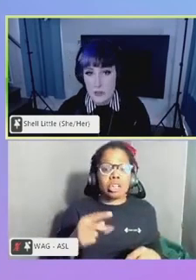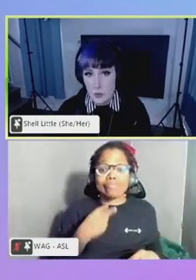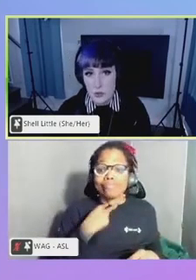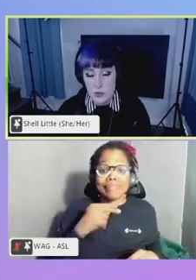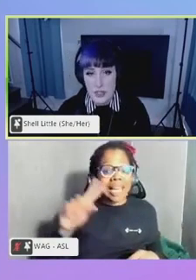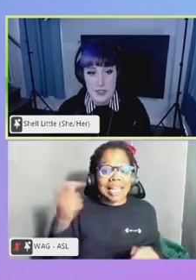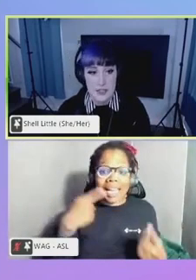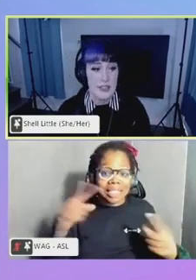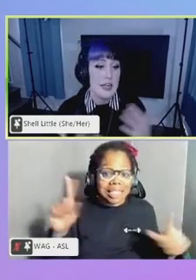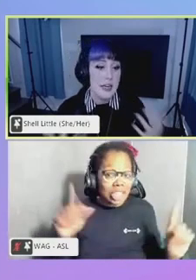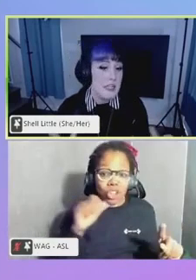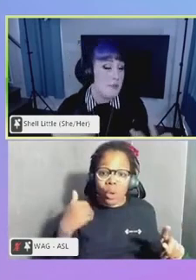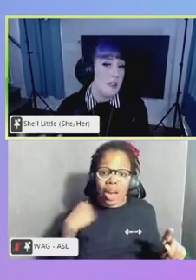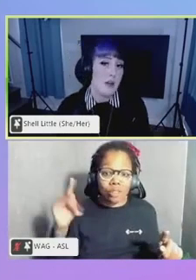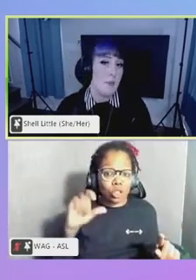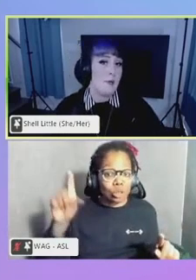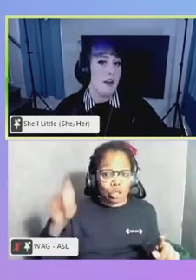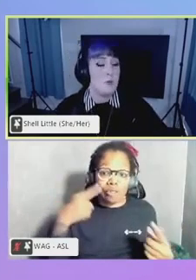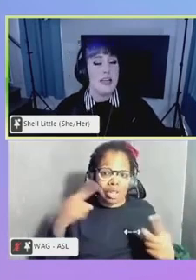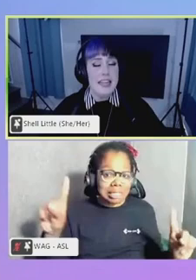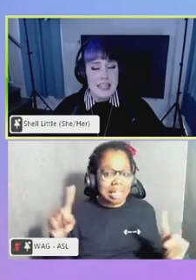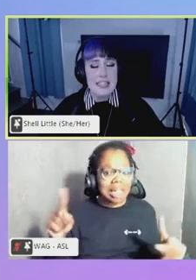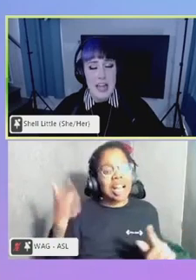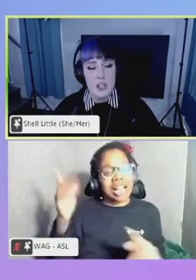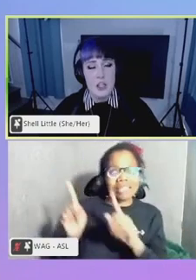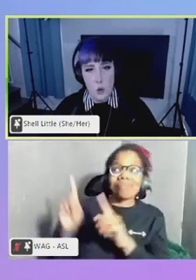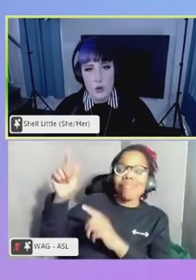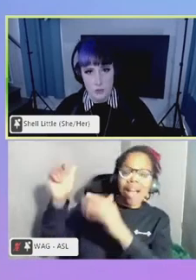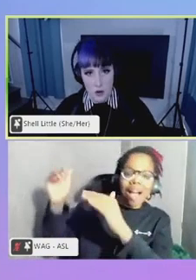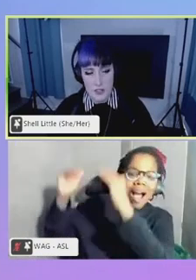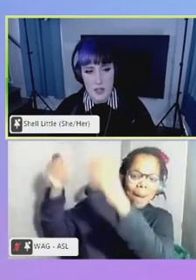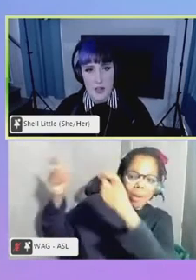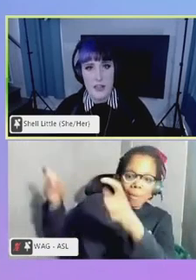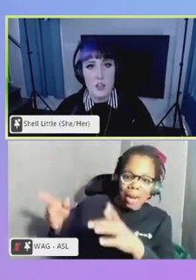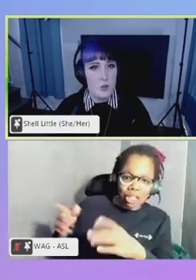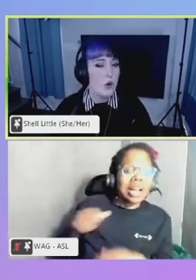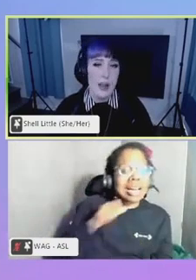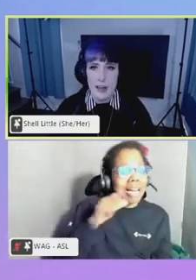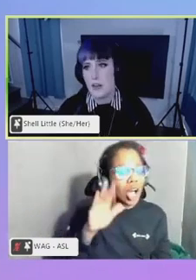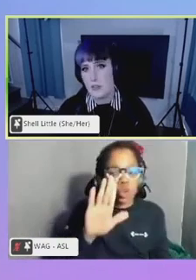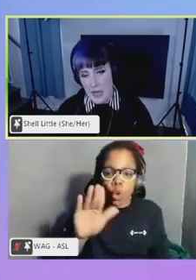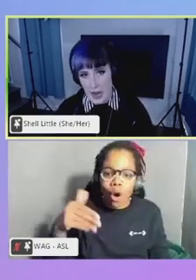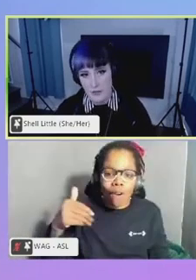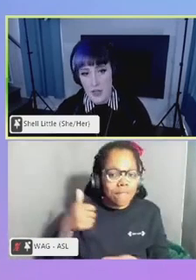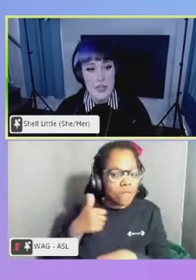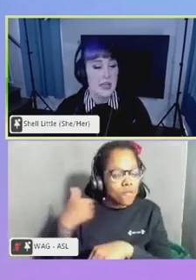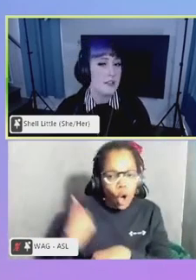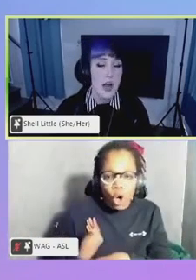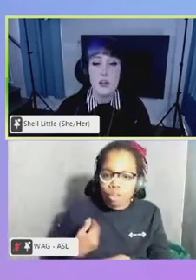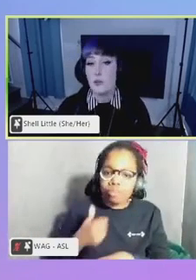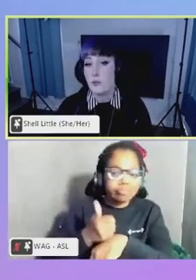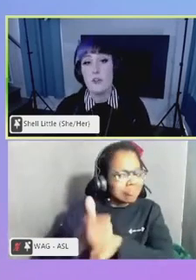that Burnett is a pillar of management. I was filled by my upper management. If you are put into a situation where you are unable to succeed, you do not have the tools you